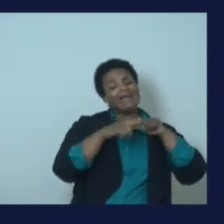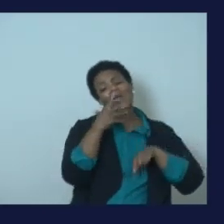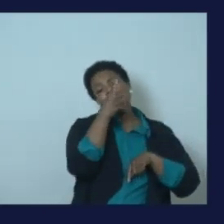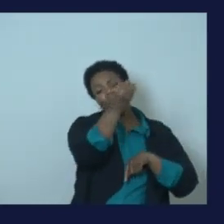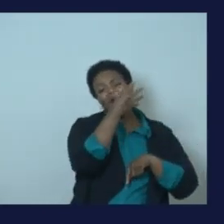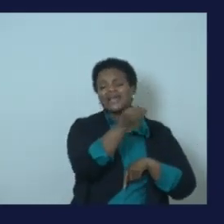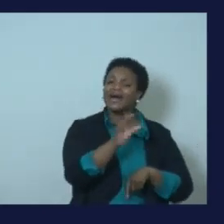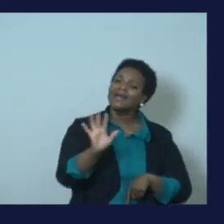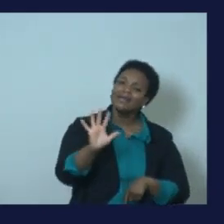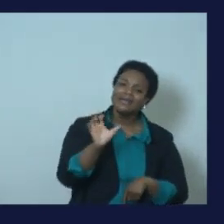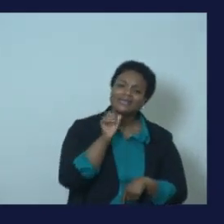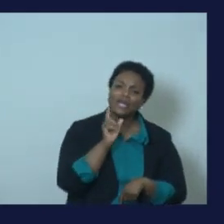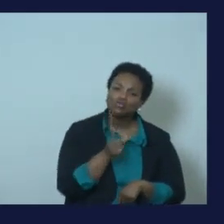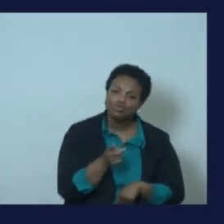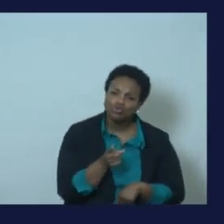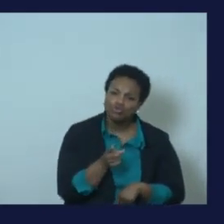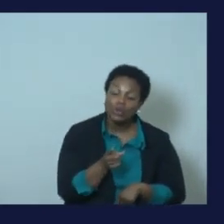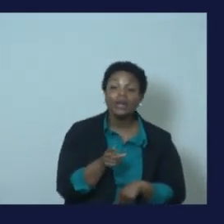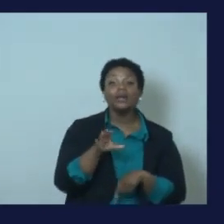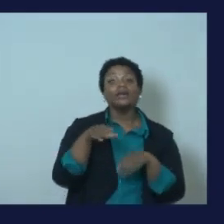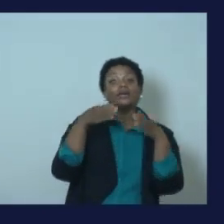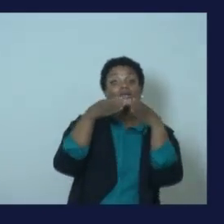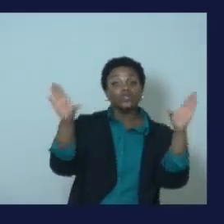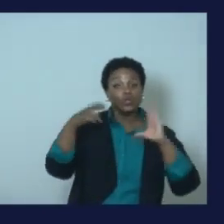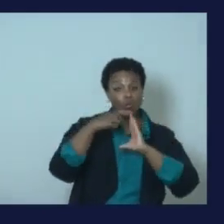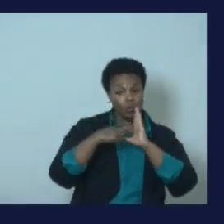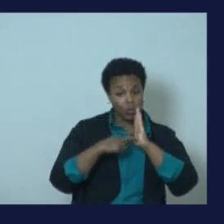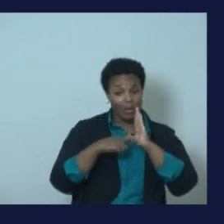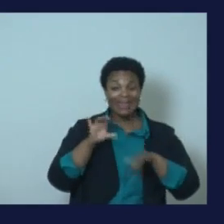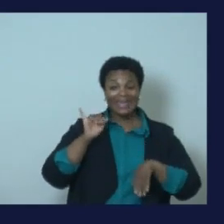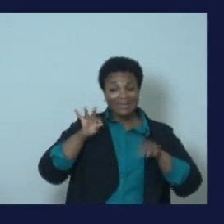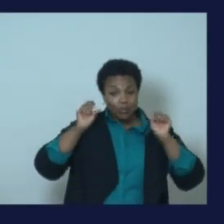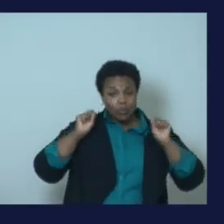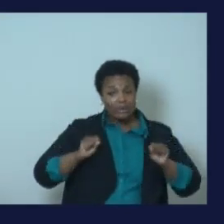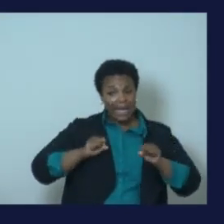THAT YOU NEVER GET TO GO THAT THERE’S NO WAY TO BE OUTSIDE.